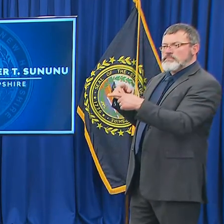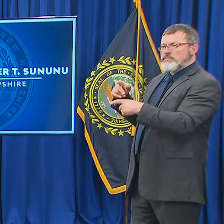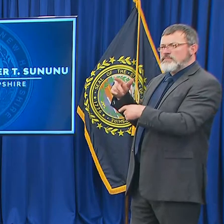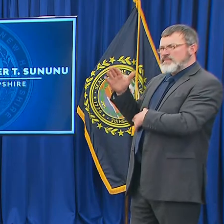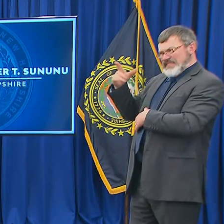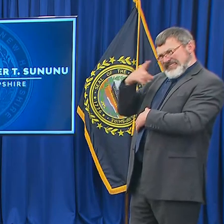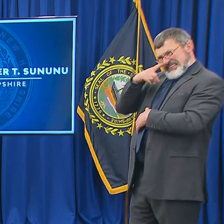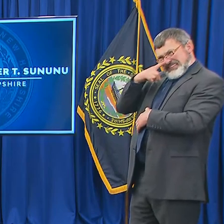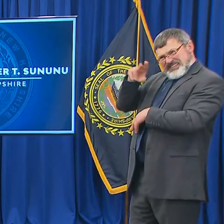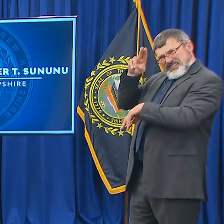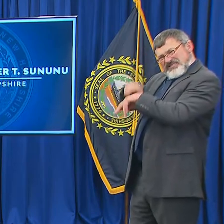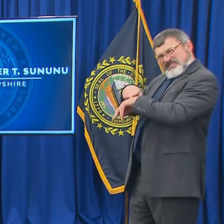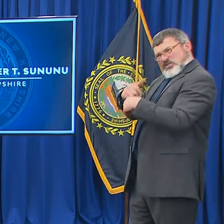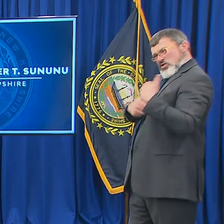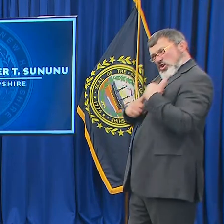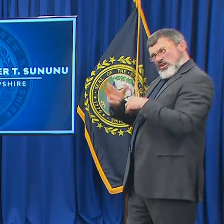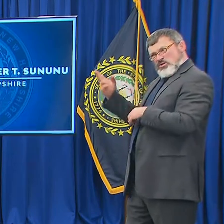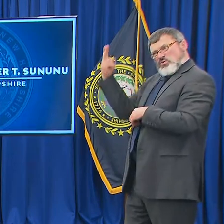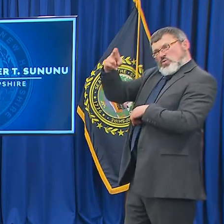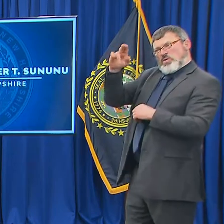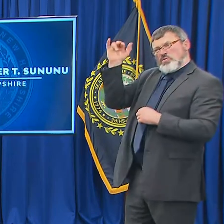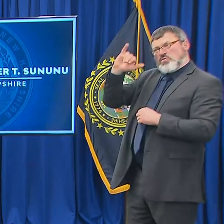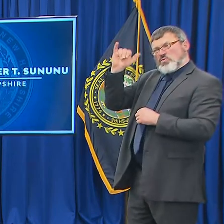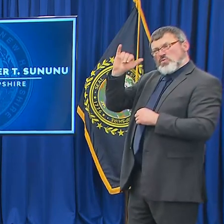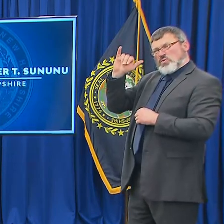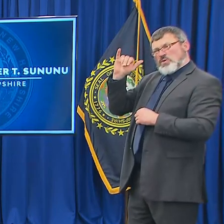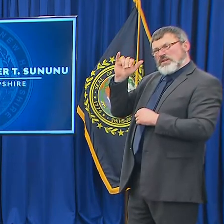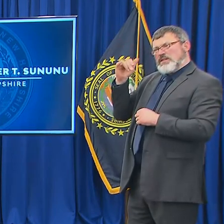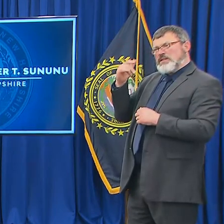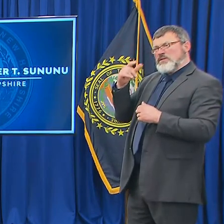And FEMA has reviewed reviewing our request. Now to send federal resources.